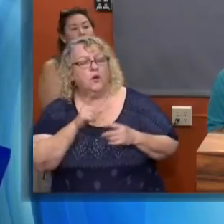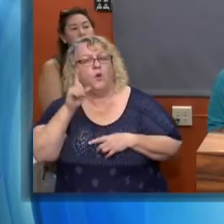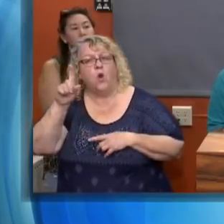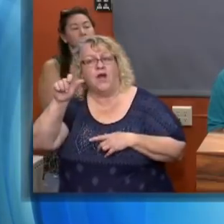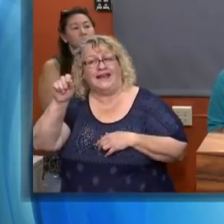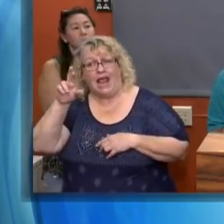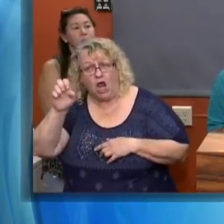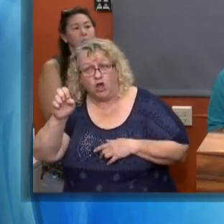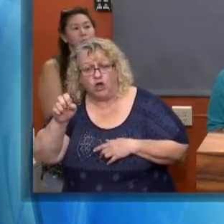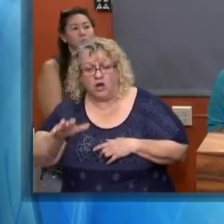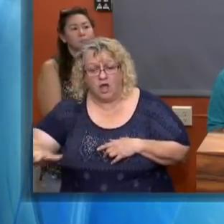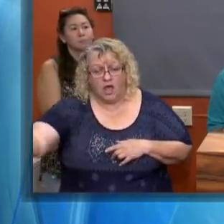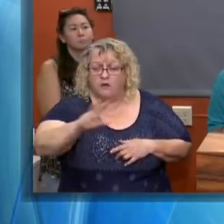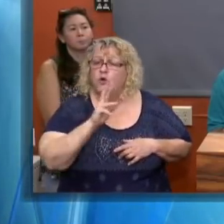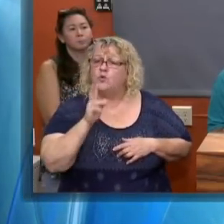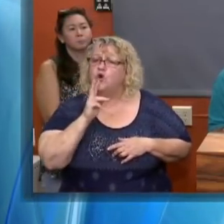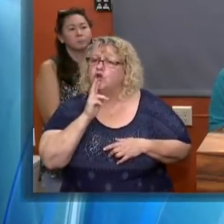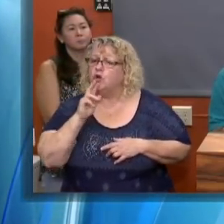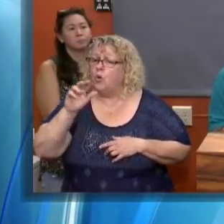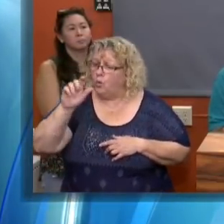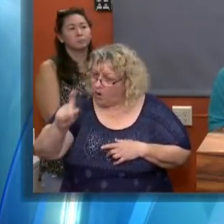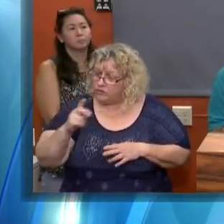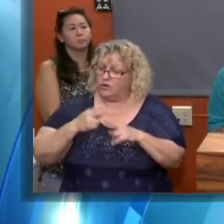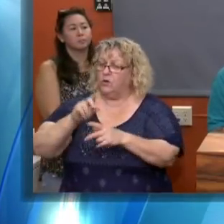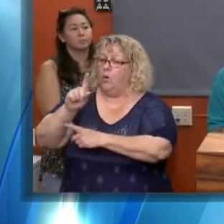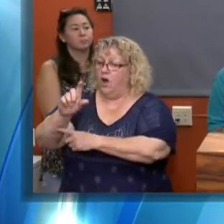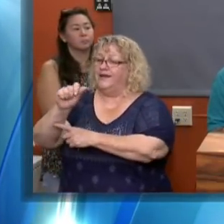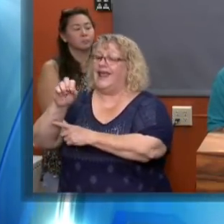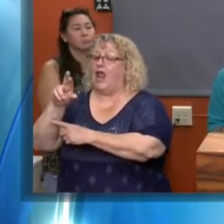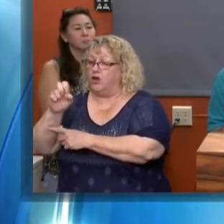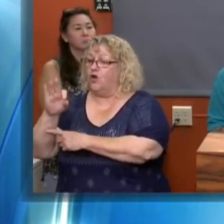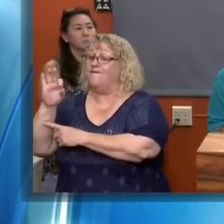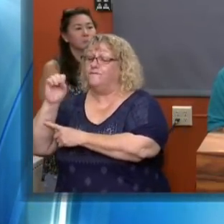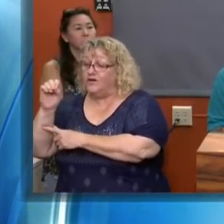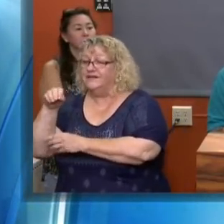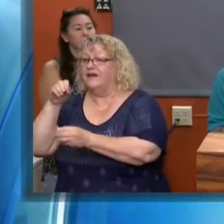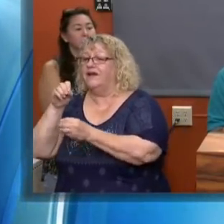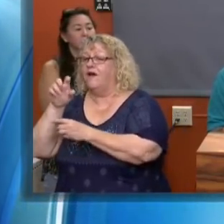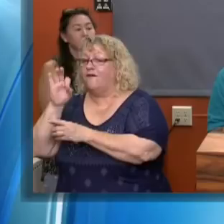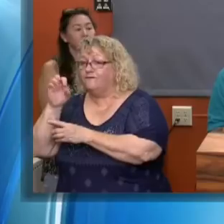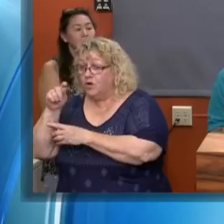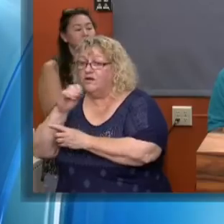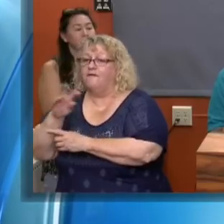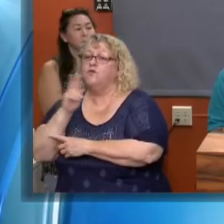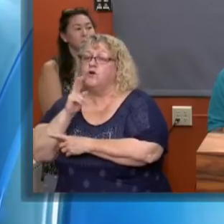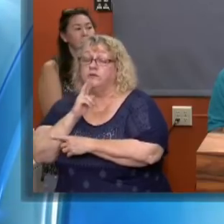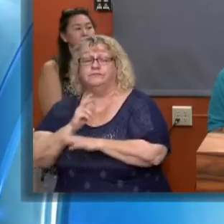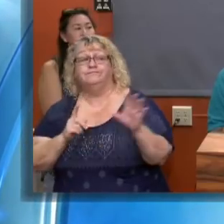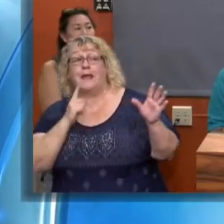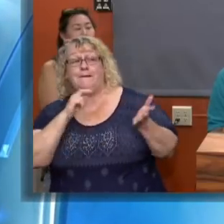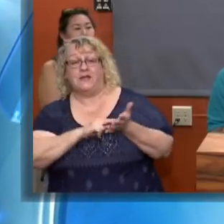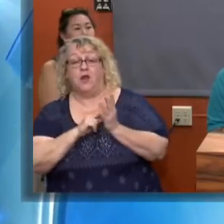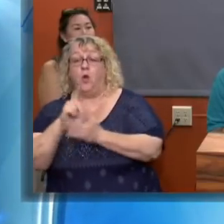IS SO ANOTHER QUESTION. ERNIE, YOU SAID IT WAS ONE ACRE FOOD OF WATERED. HOW MUCH WATER?